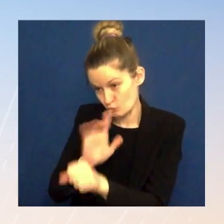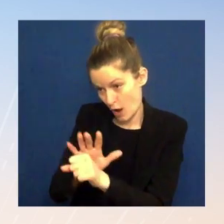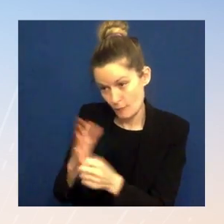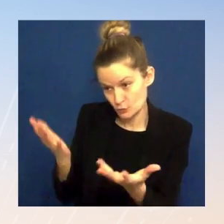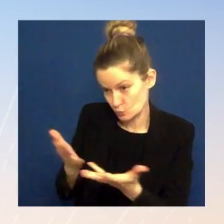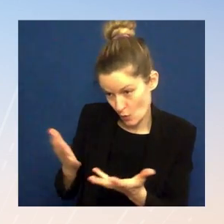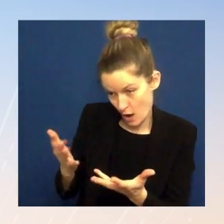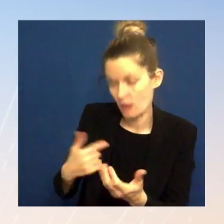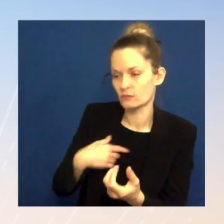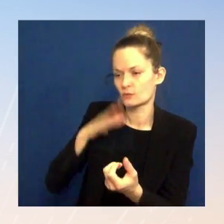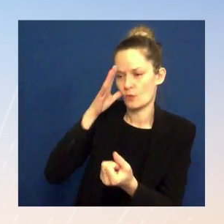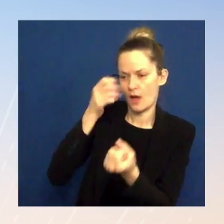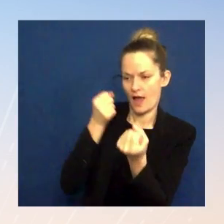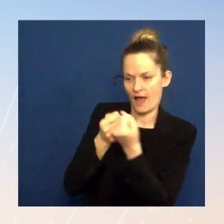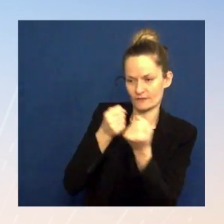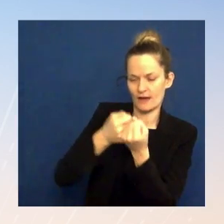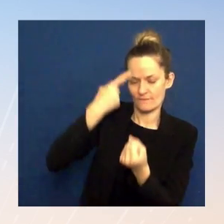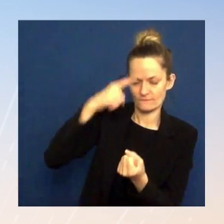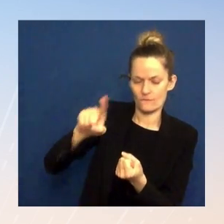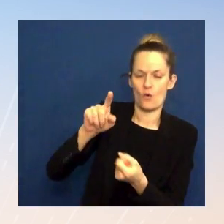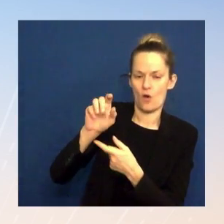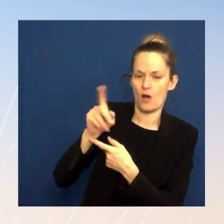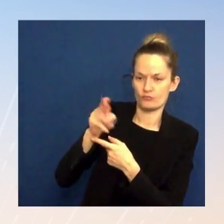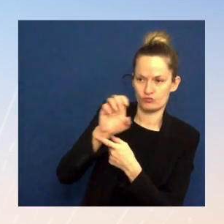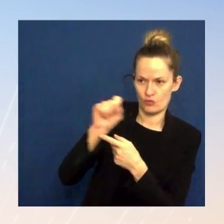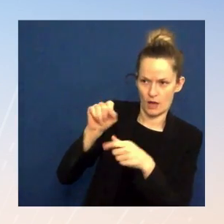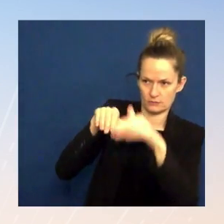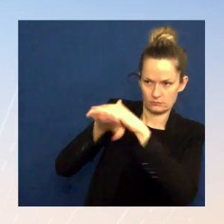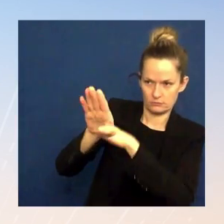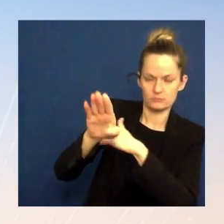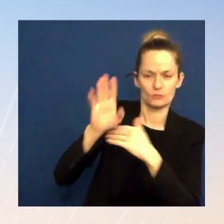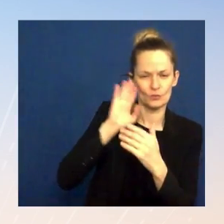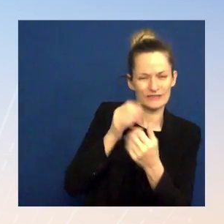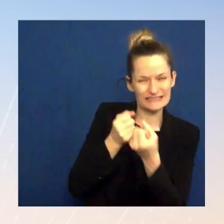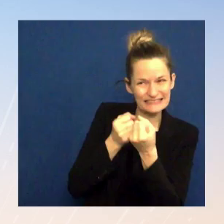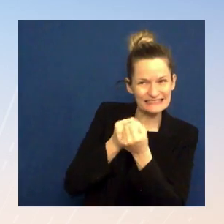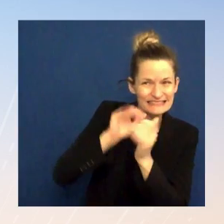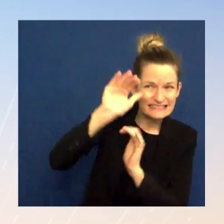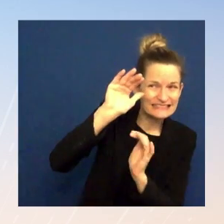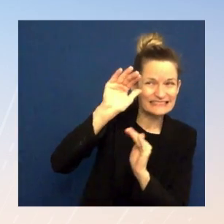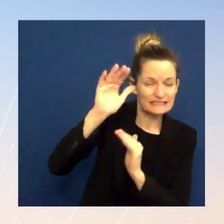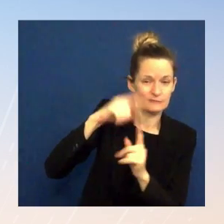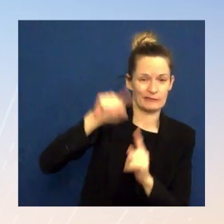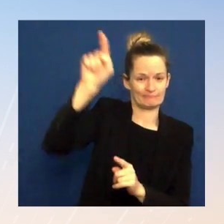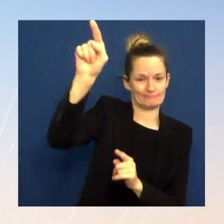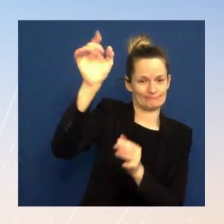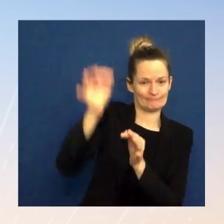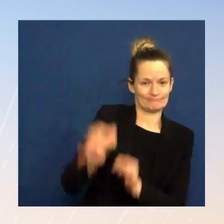The Press: This weekend, "60 Minutes" interviewed exiled Saudi ex-intelligence official, Dr. Saad al-Jabri.